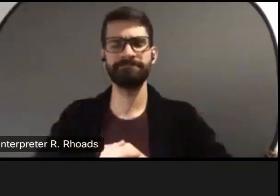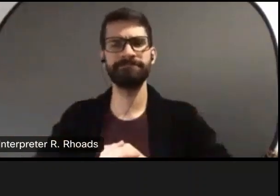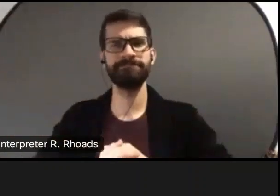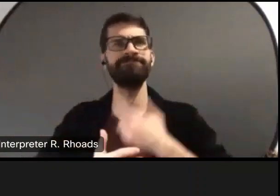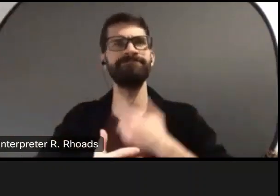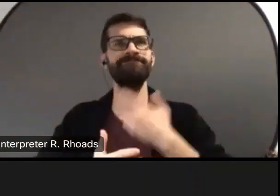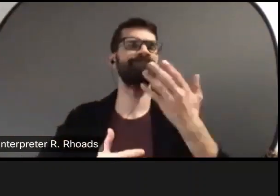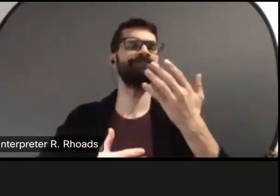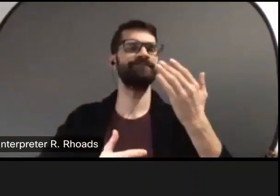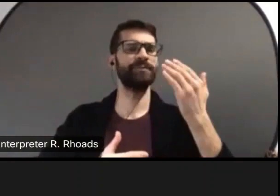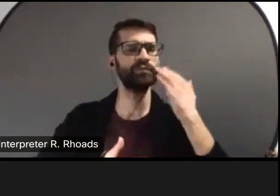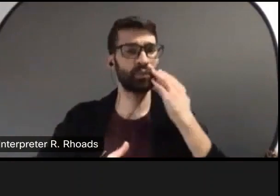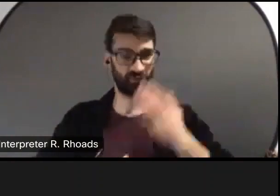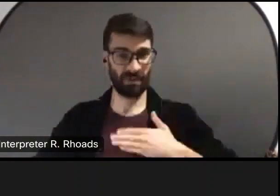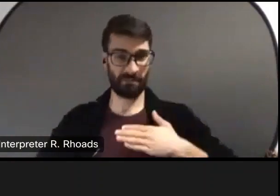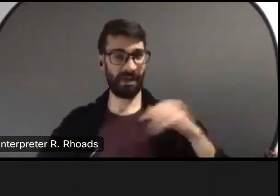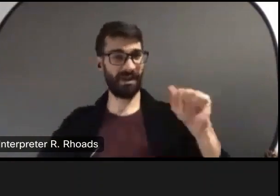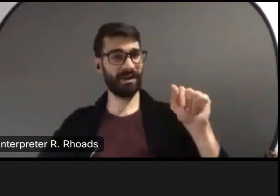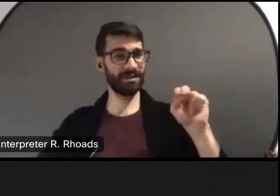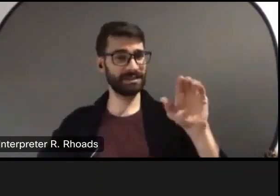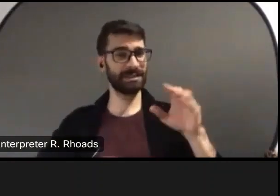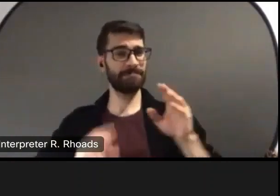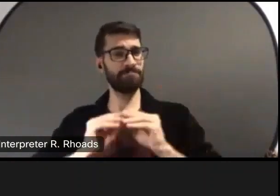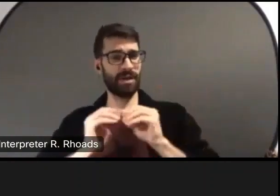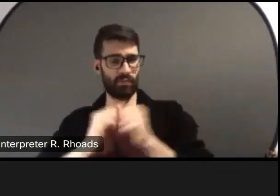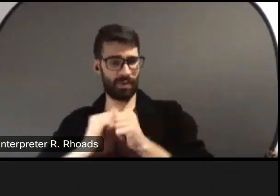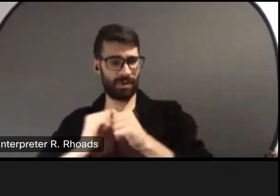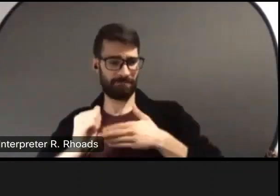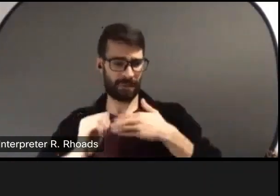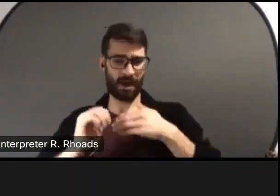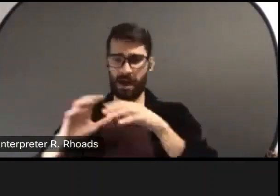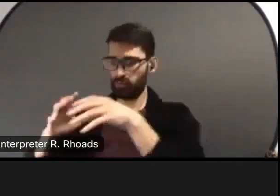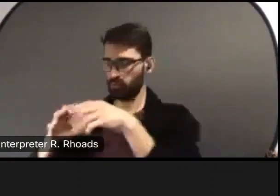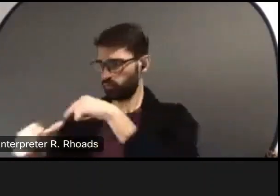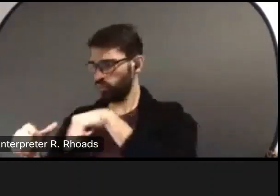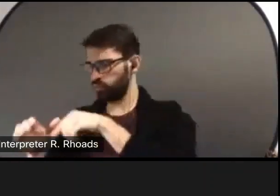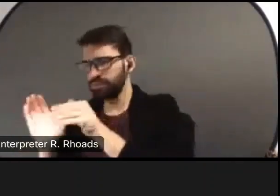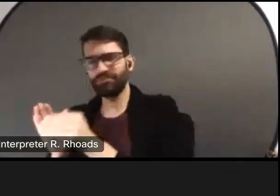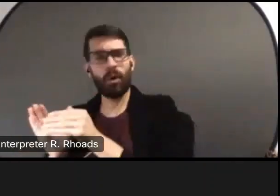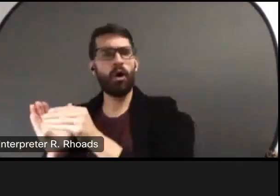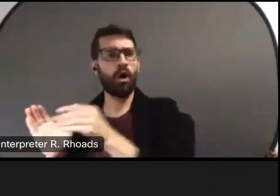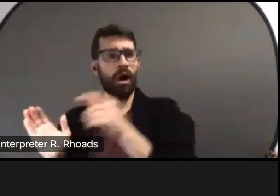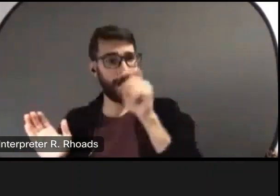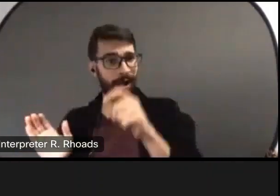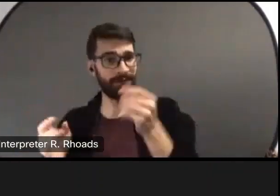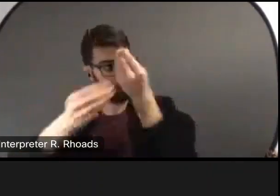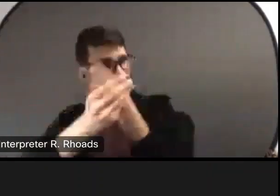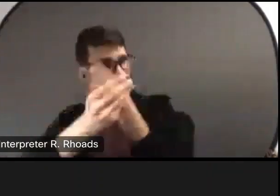you know ANC meeting with my constituents? (Boese) As far as I know there aren't any hard and